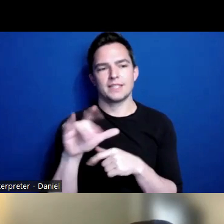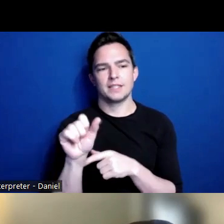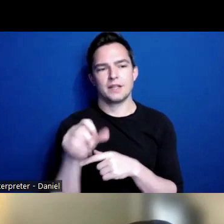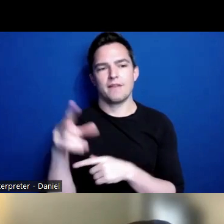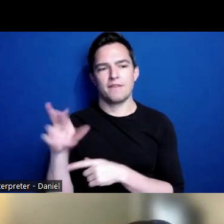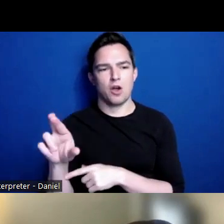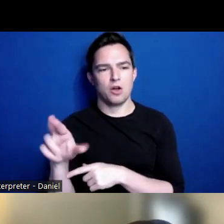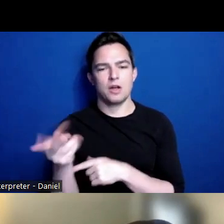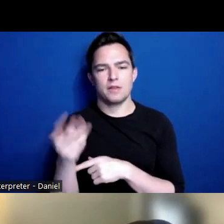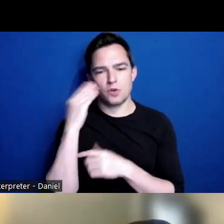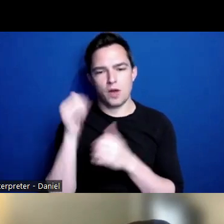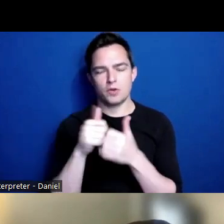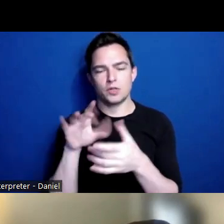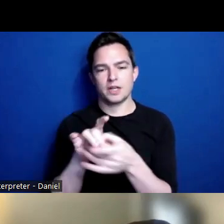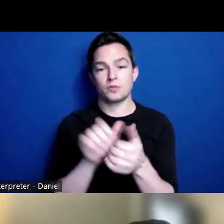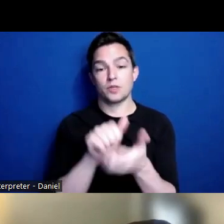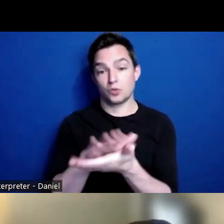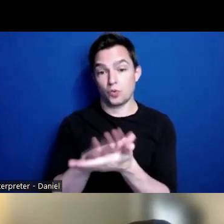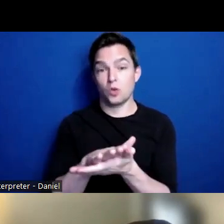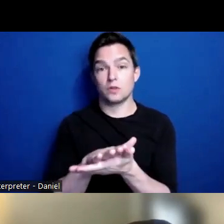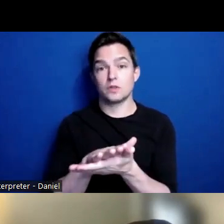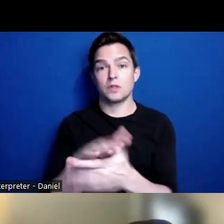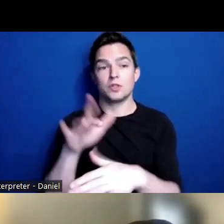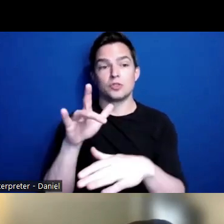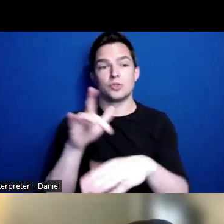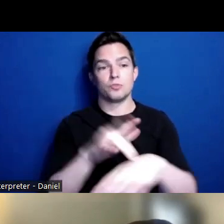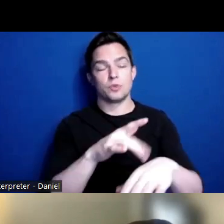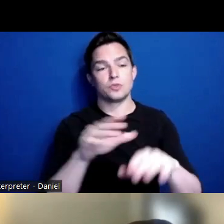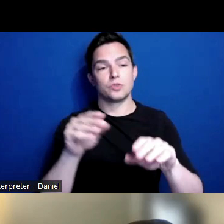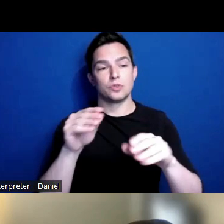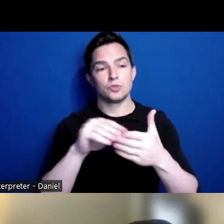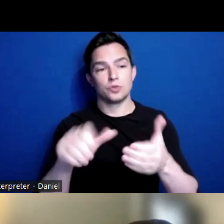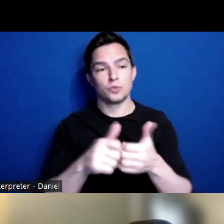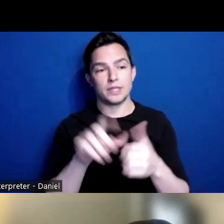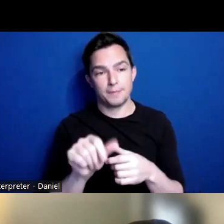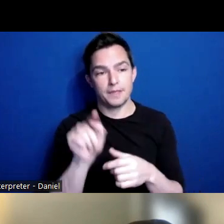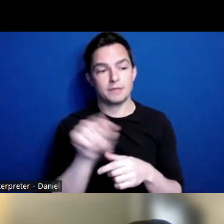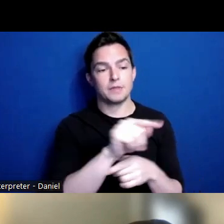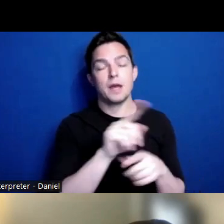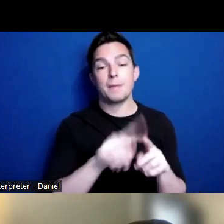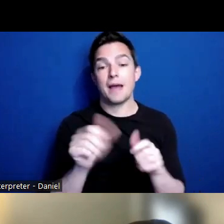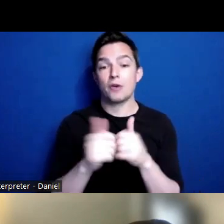how to connect with schools to reach students with disabilities, how to reach individuals who are no